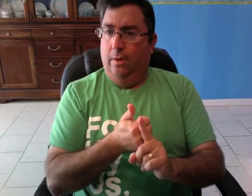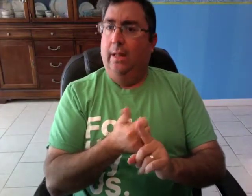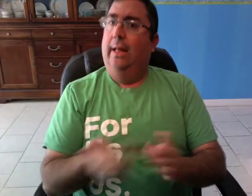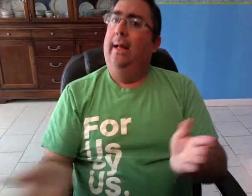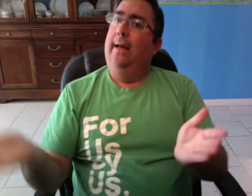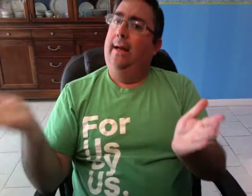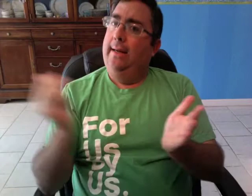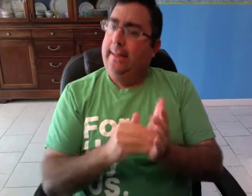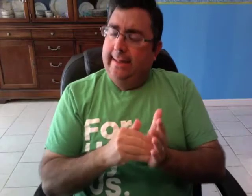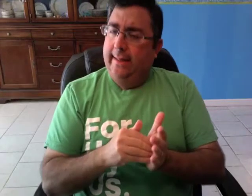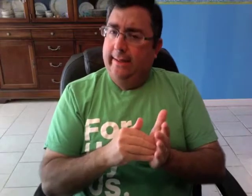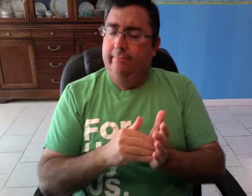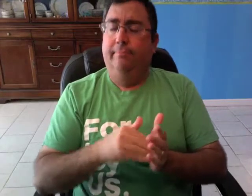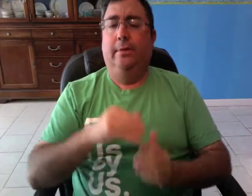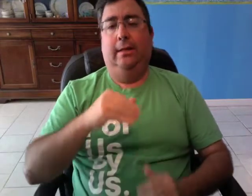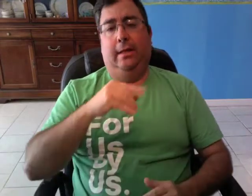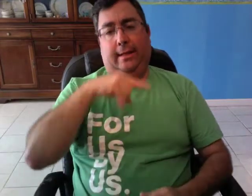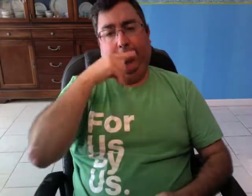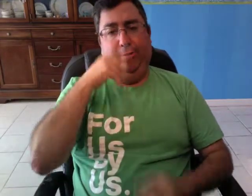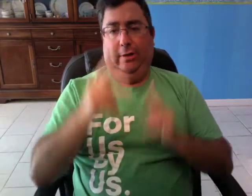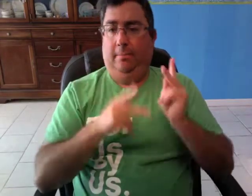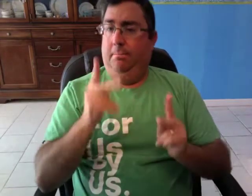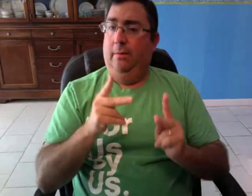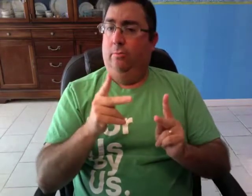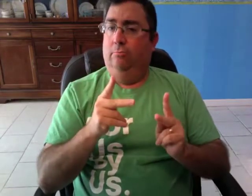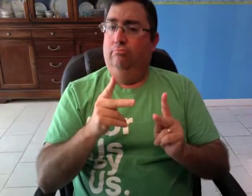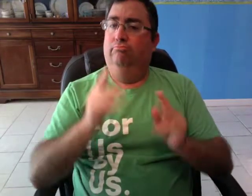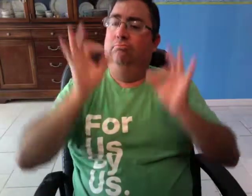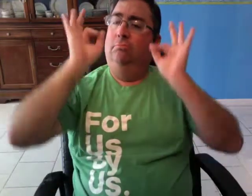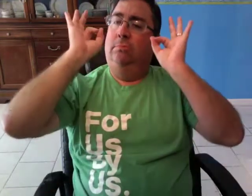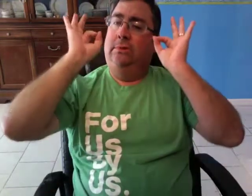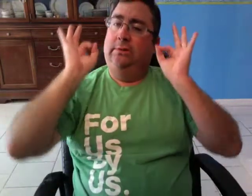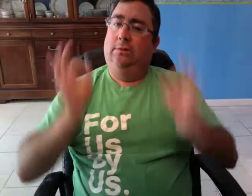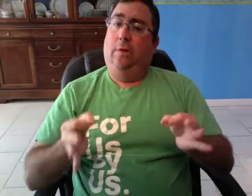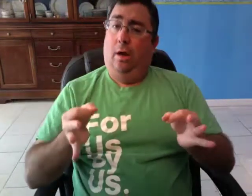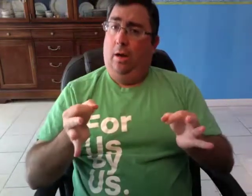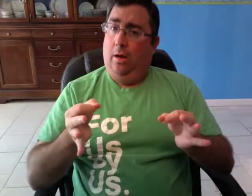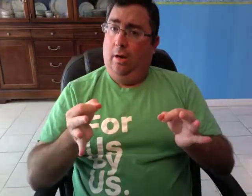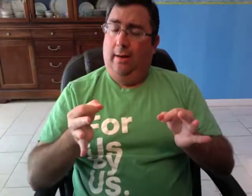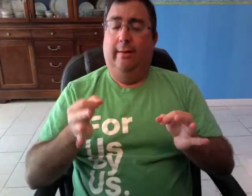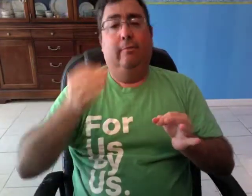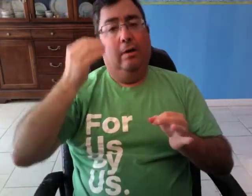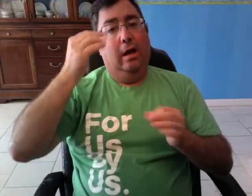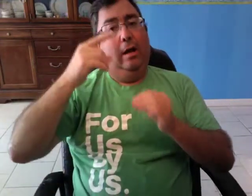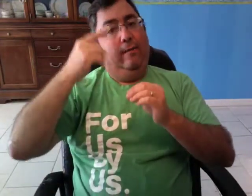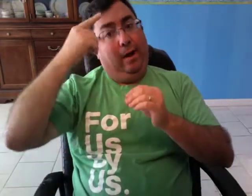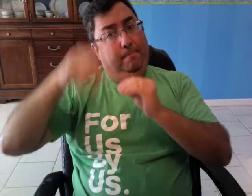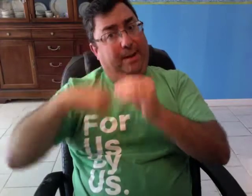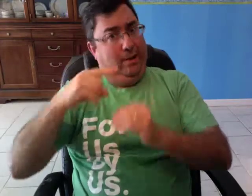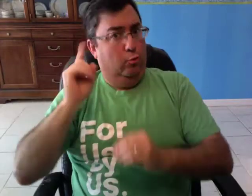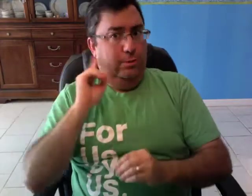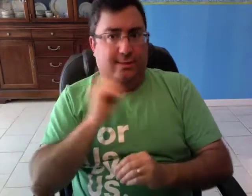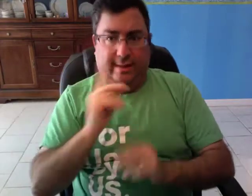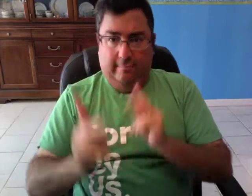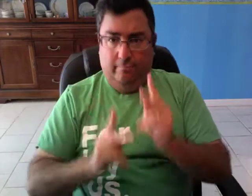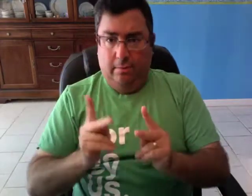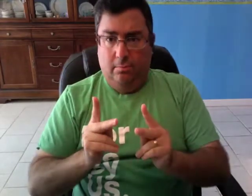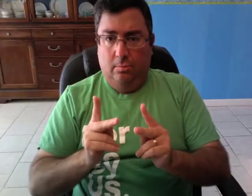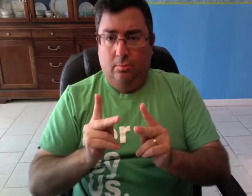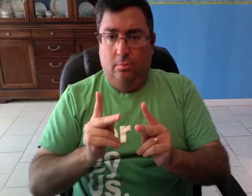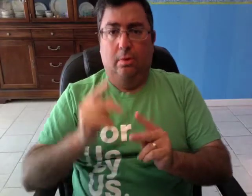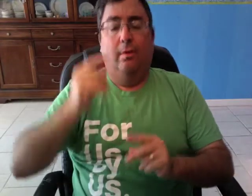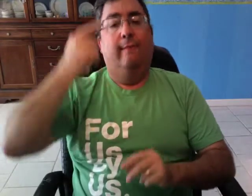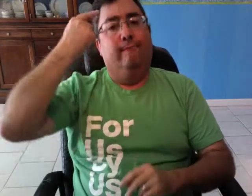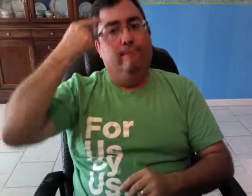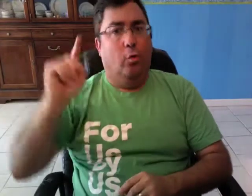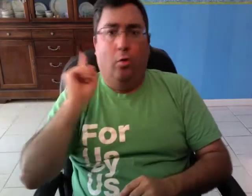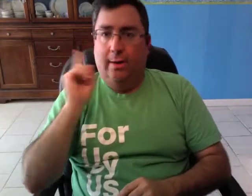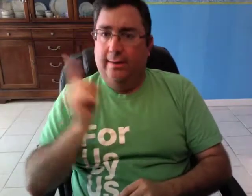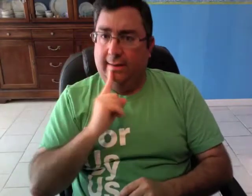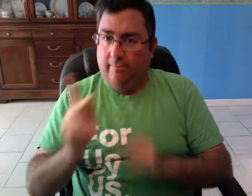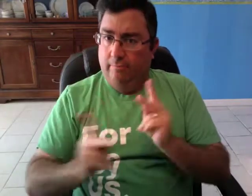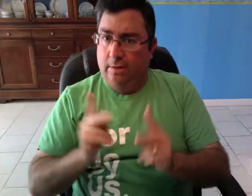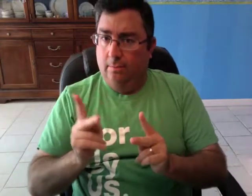Again, Hearing people are deciding ABOUT Deaf people, FOR Deaf people.